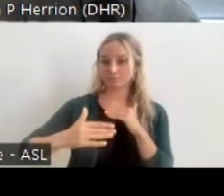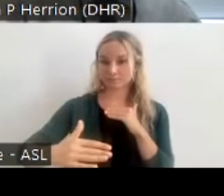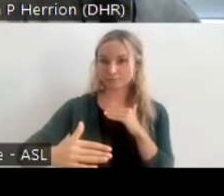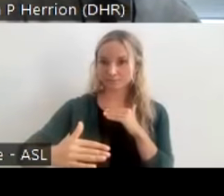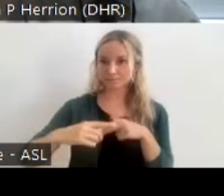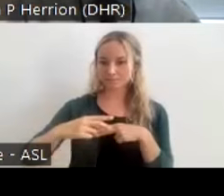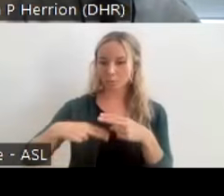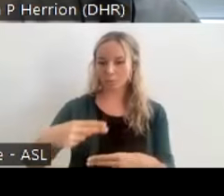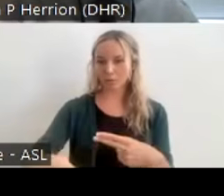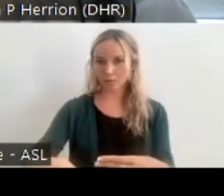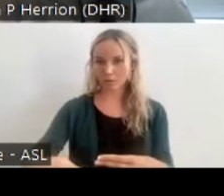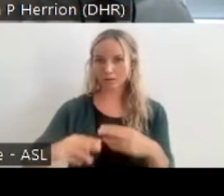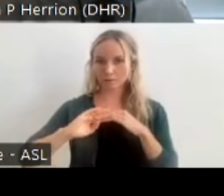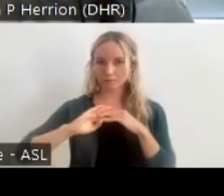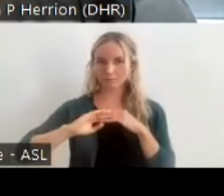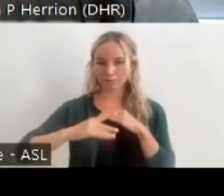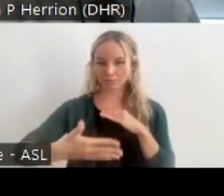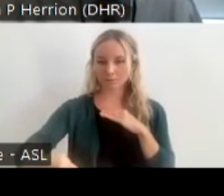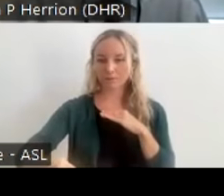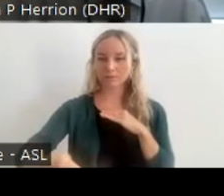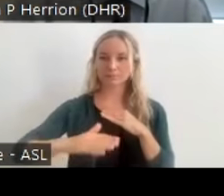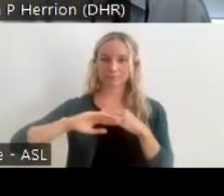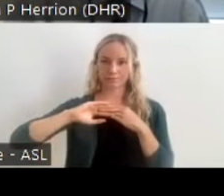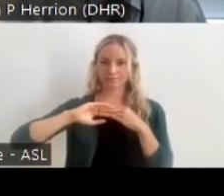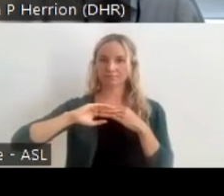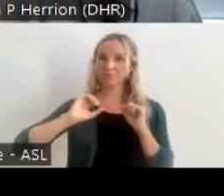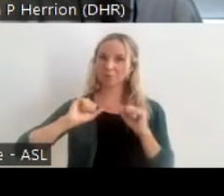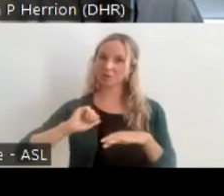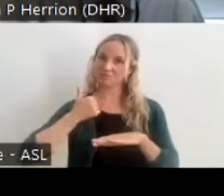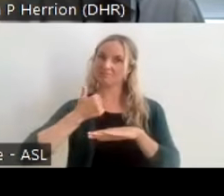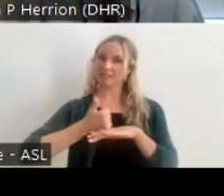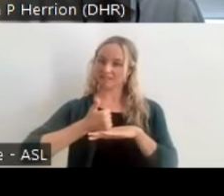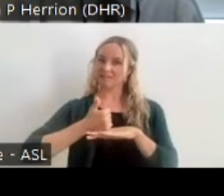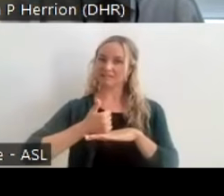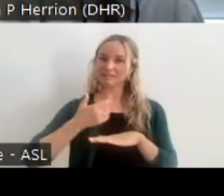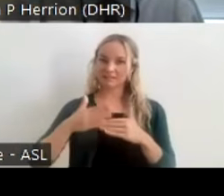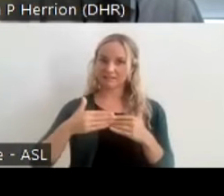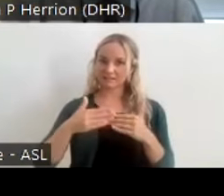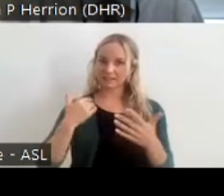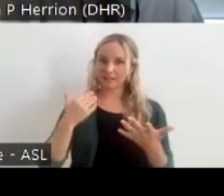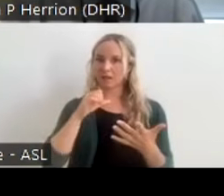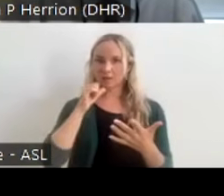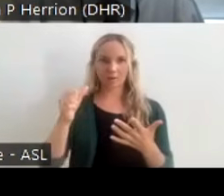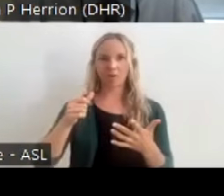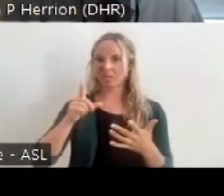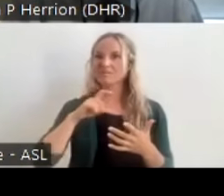that can be sometimes difficult to put in or out, But again, we're looking at alternative ways to provide